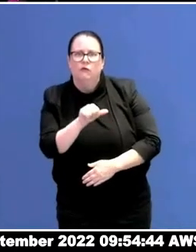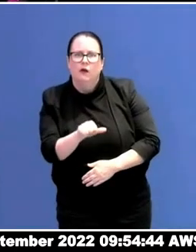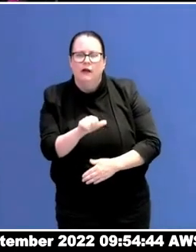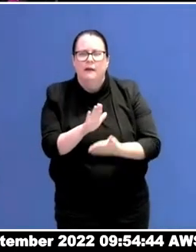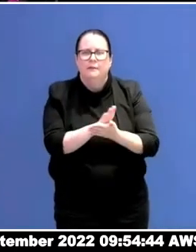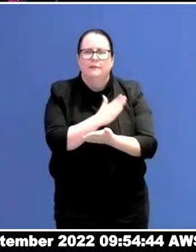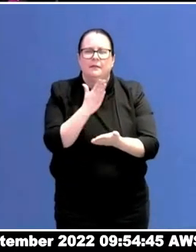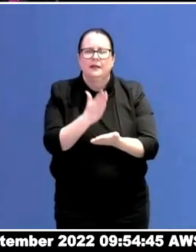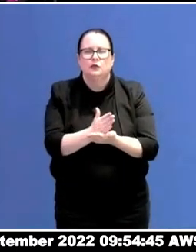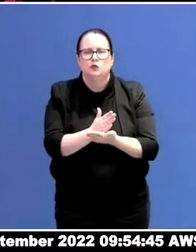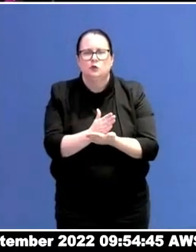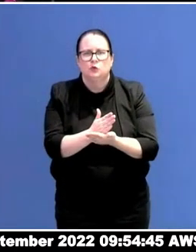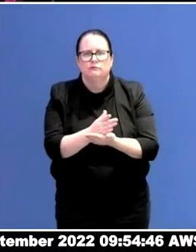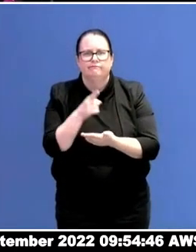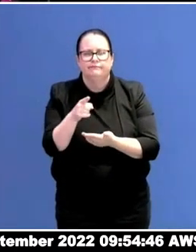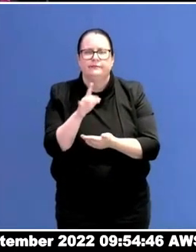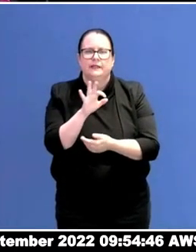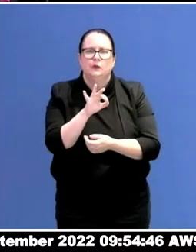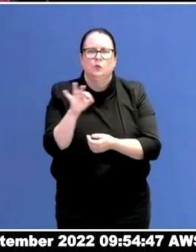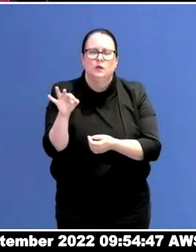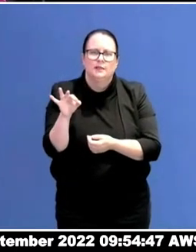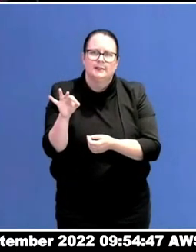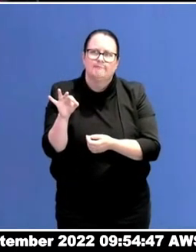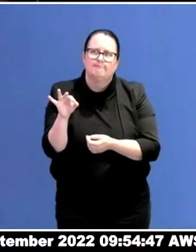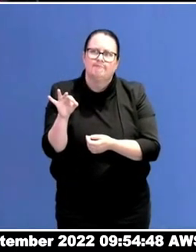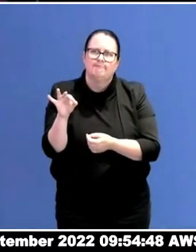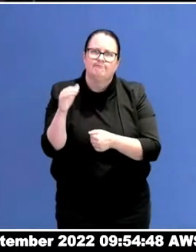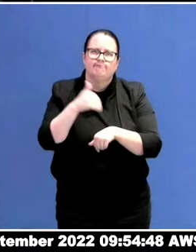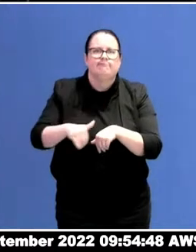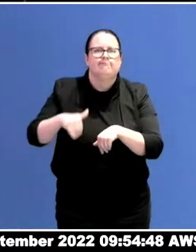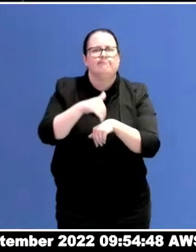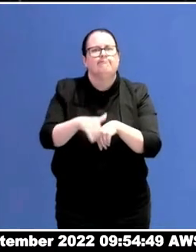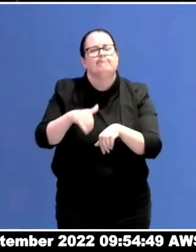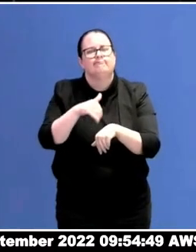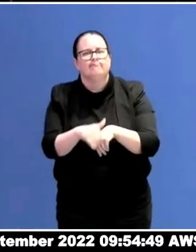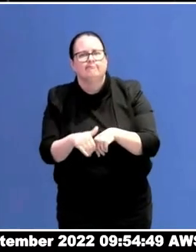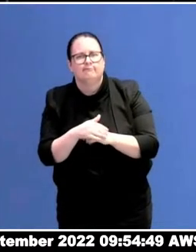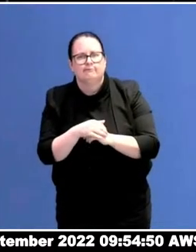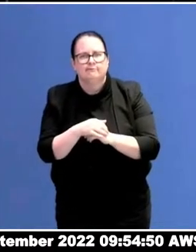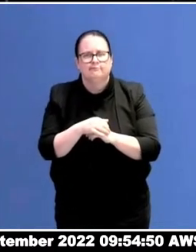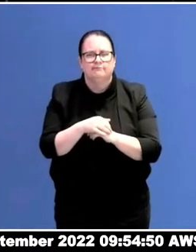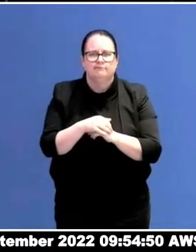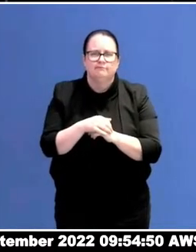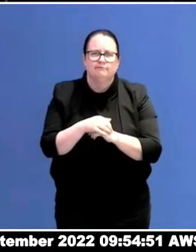that, obviously, he wasn't getting into situations that were obviously - would lead